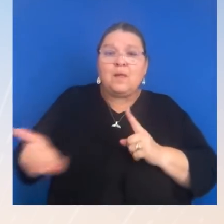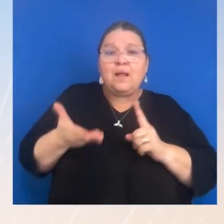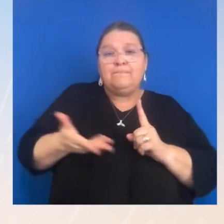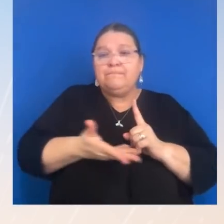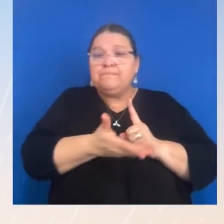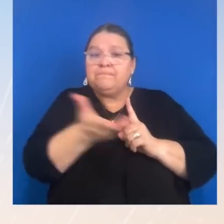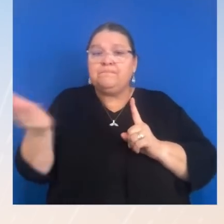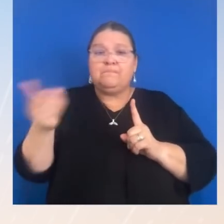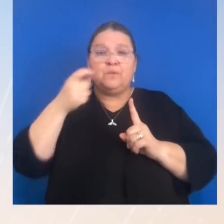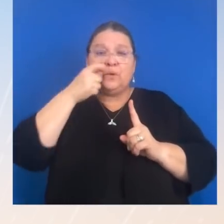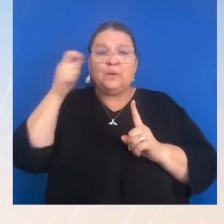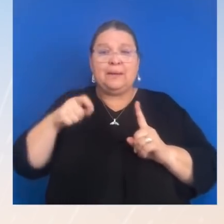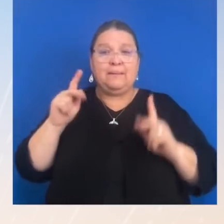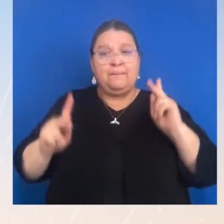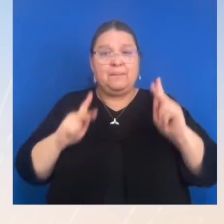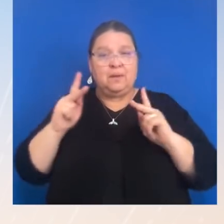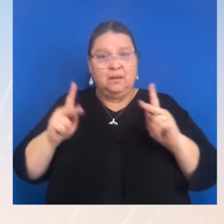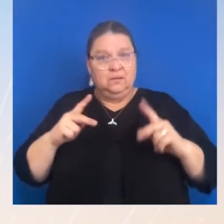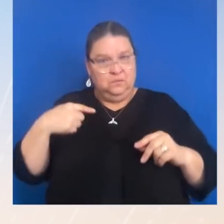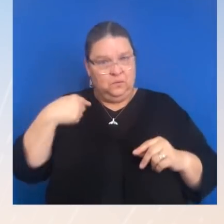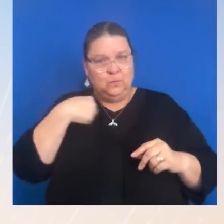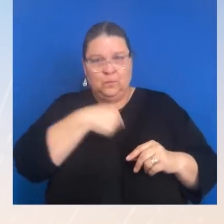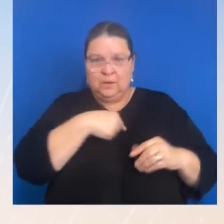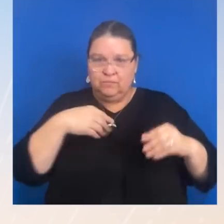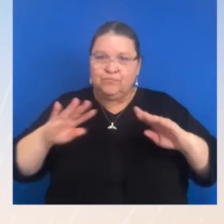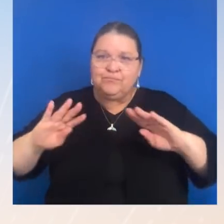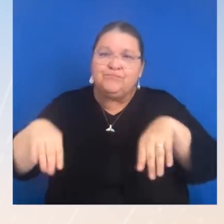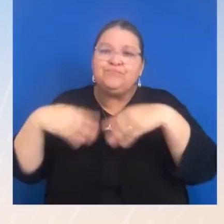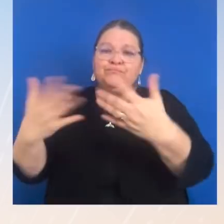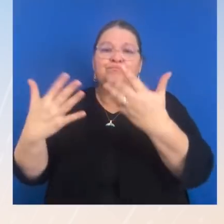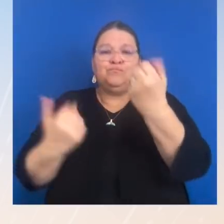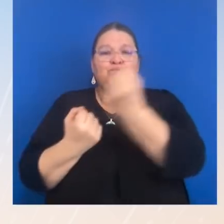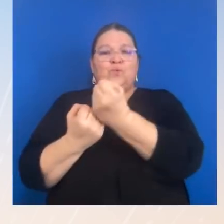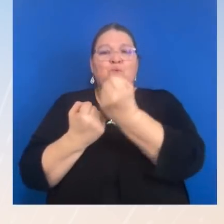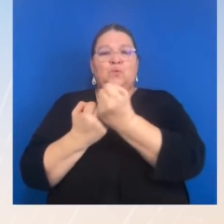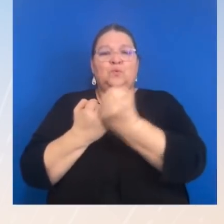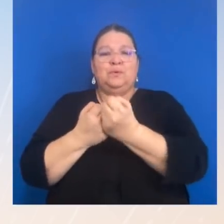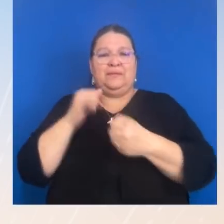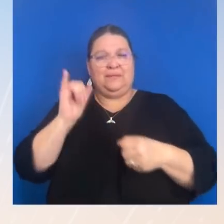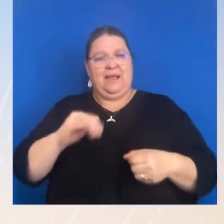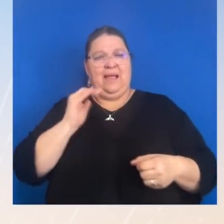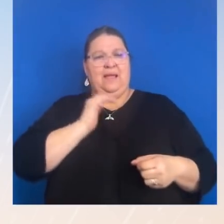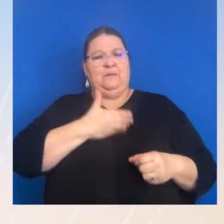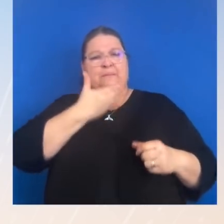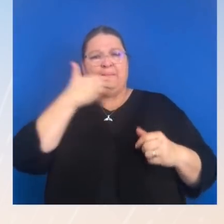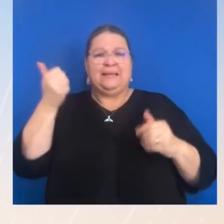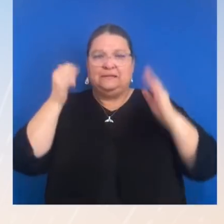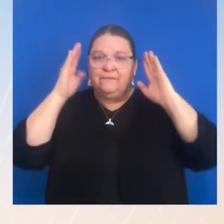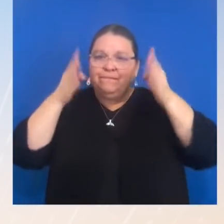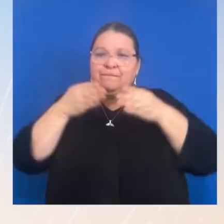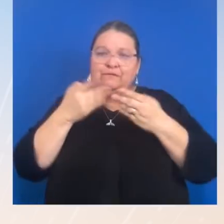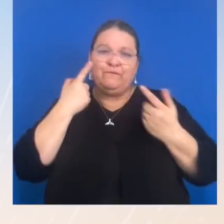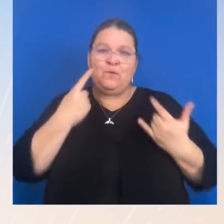And that's where we feel our efforts are best focused. Go ahead. The Press: Jen, can I follow up? Ms. Psaki: Yeah.